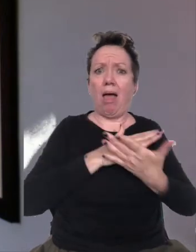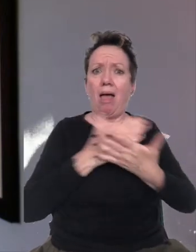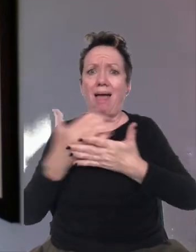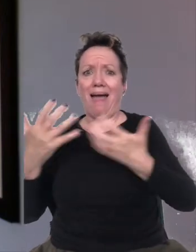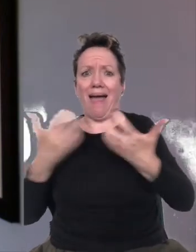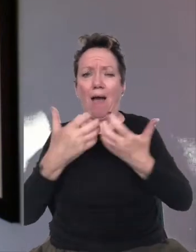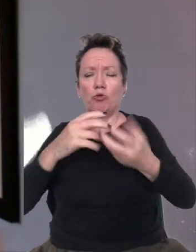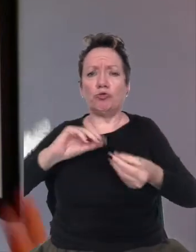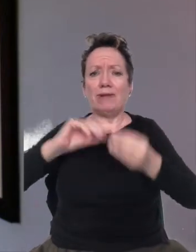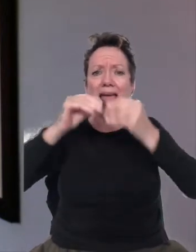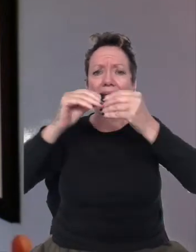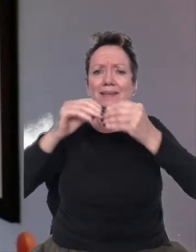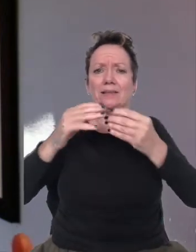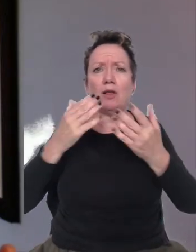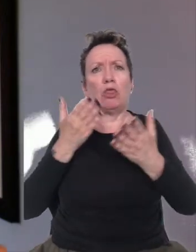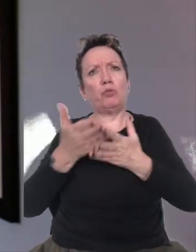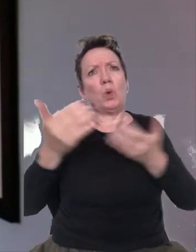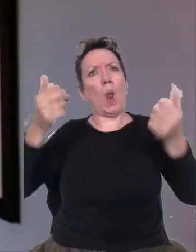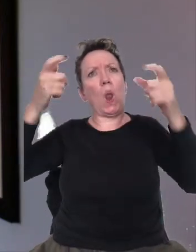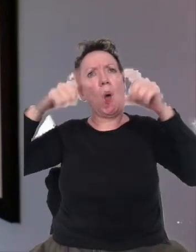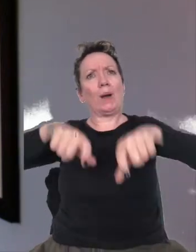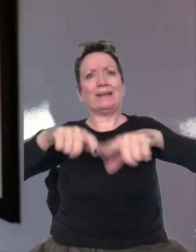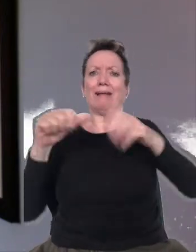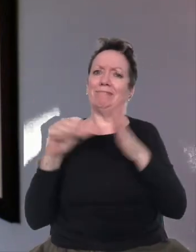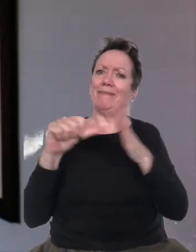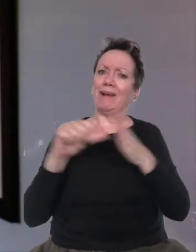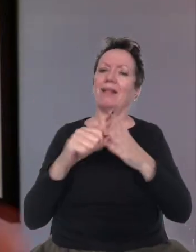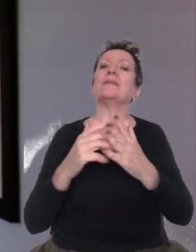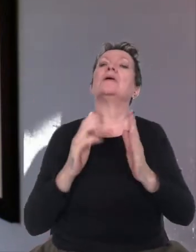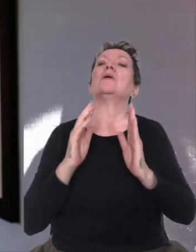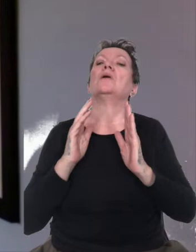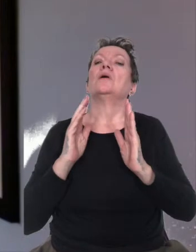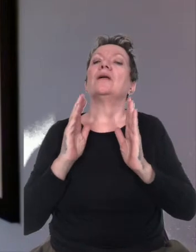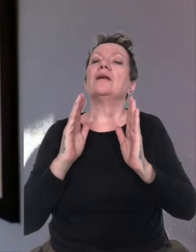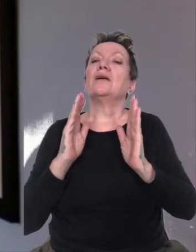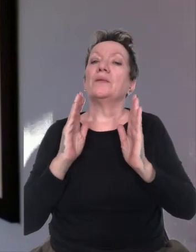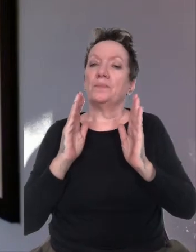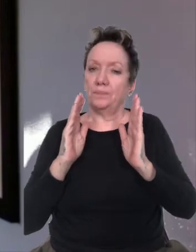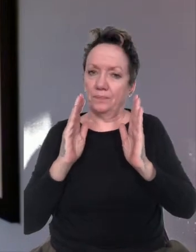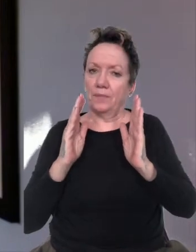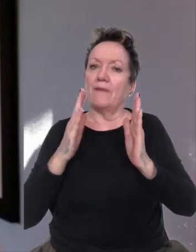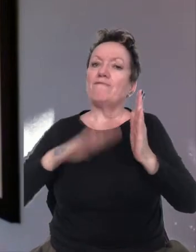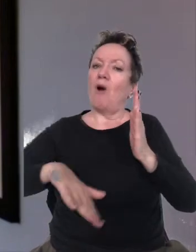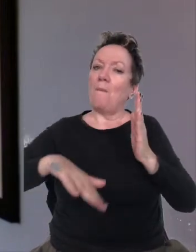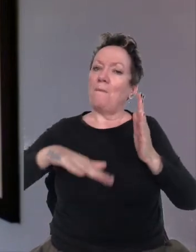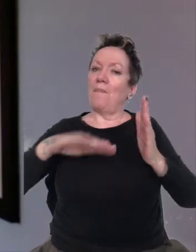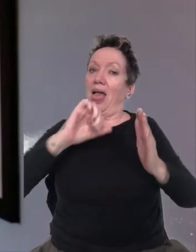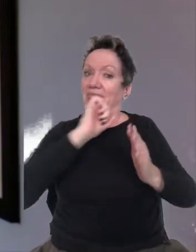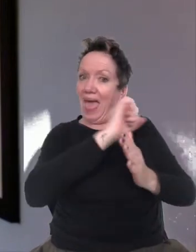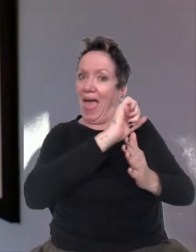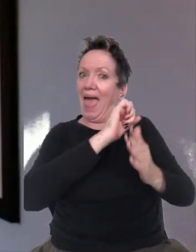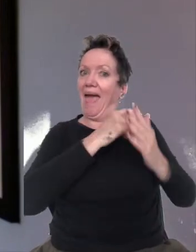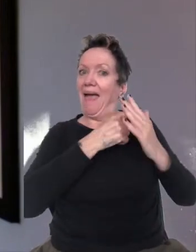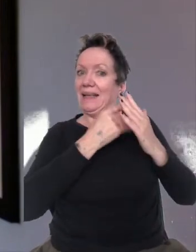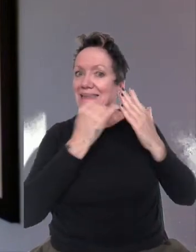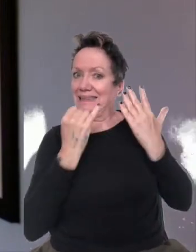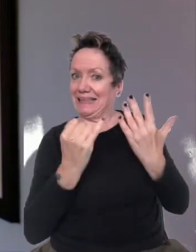Uh, and once that got us all thinking, um, The conversation sprung from there. So I'm going to share now a little bit of a glimpse of their